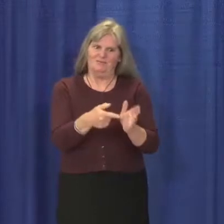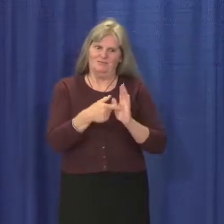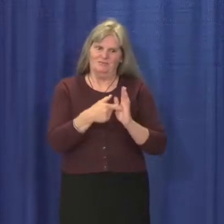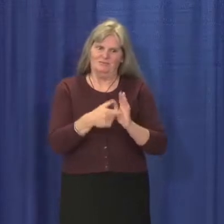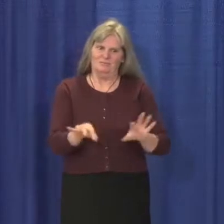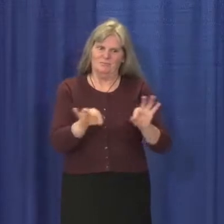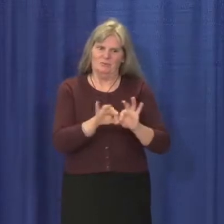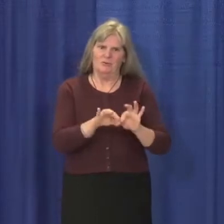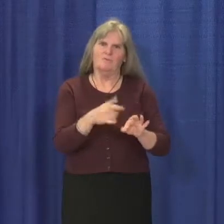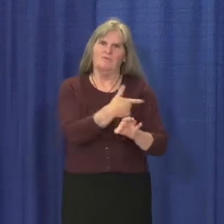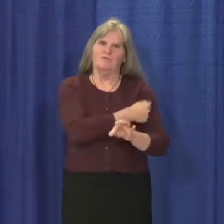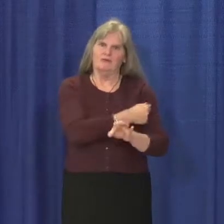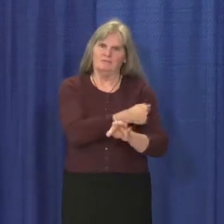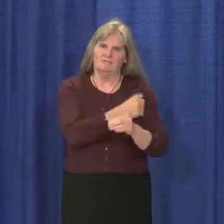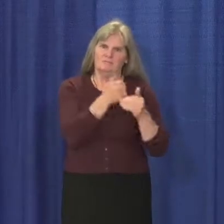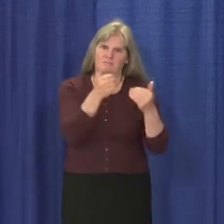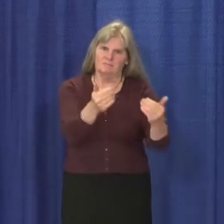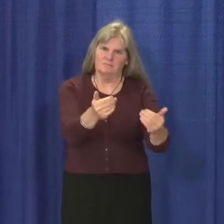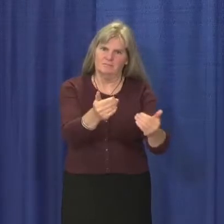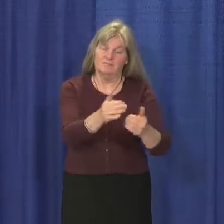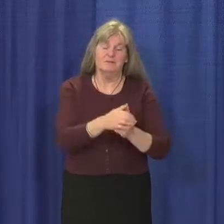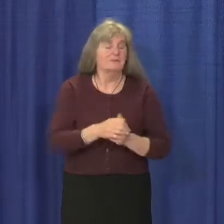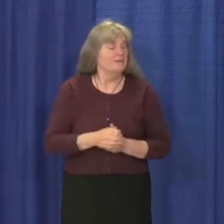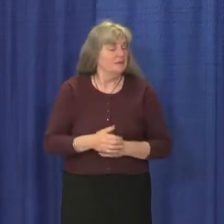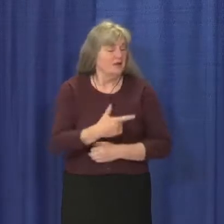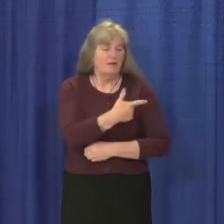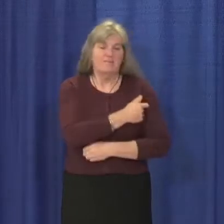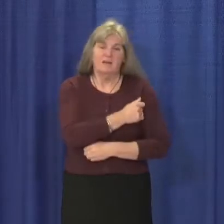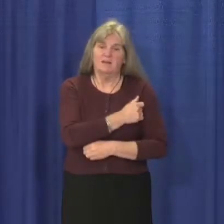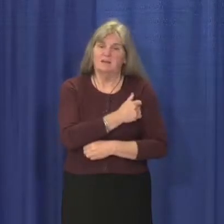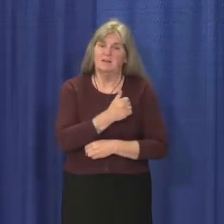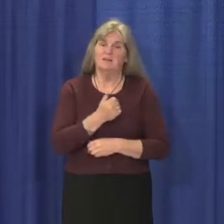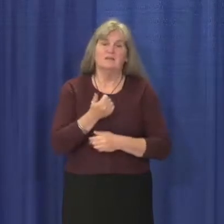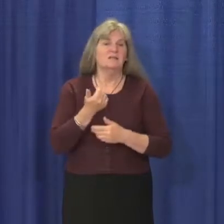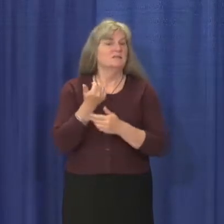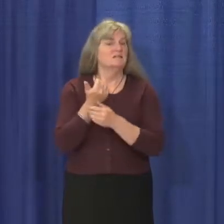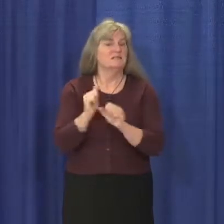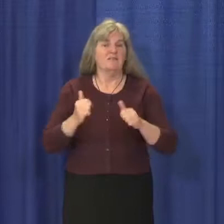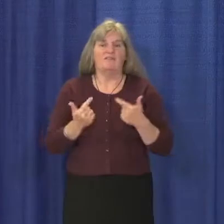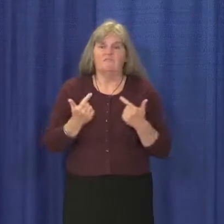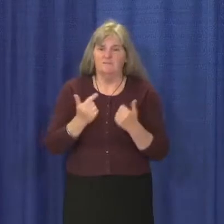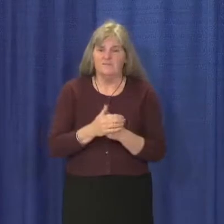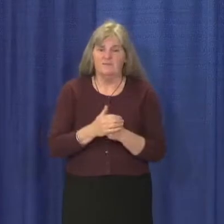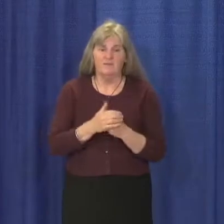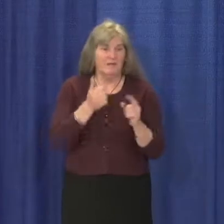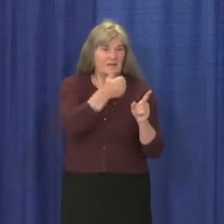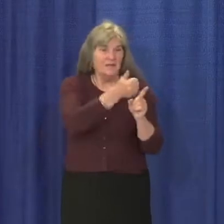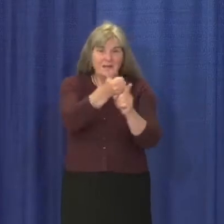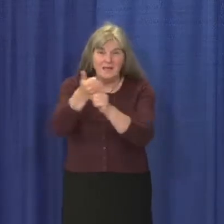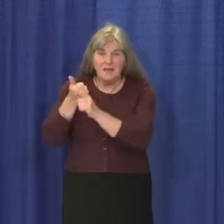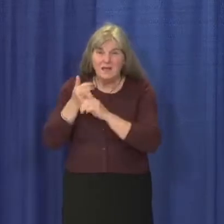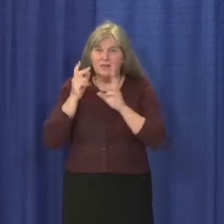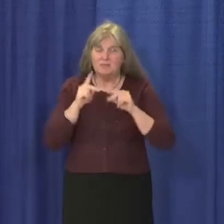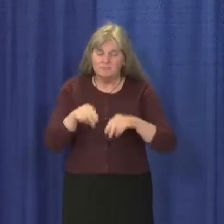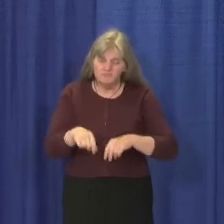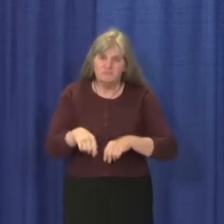getting vaccinated. Vaccine save lives. Every single person that steps